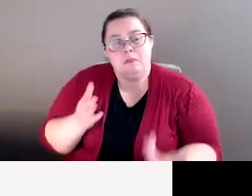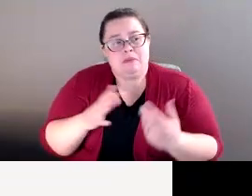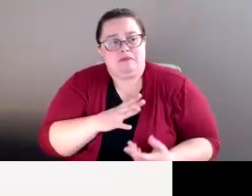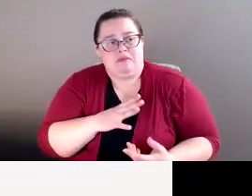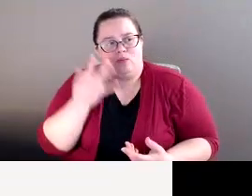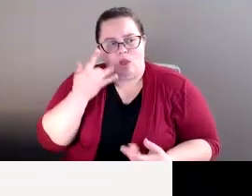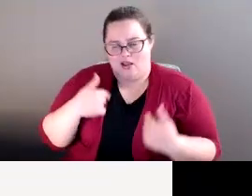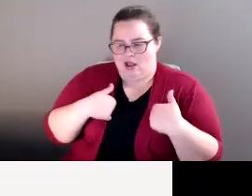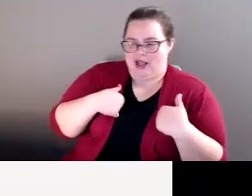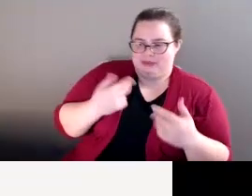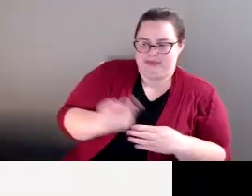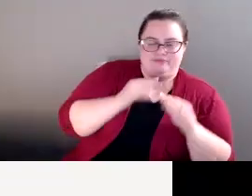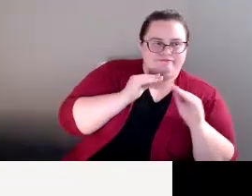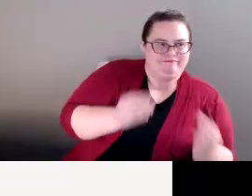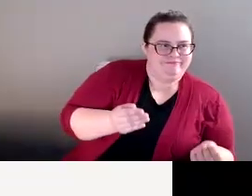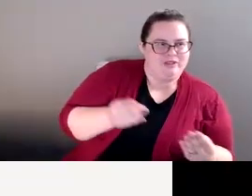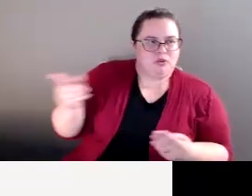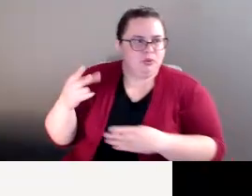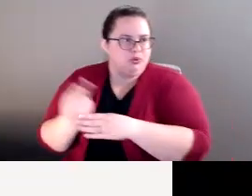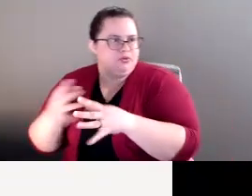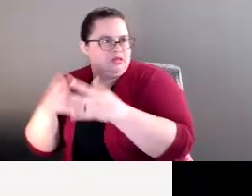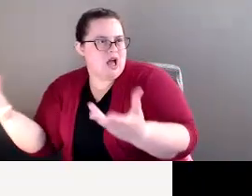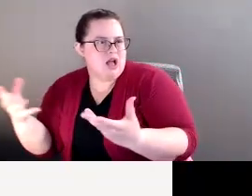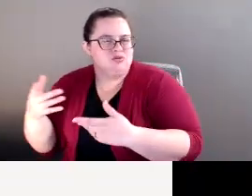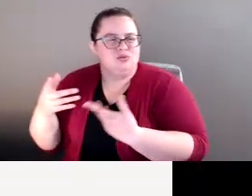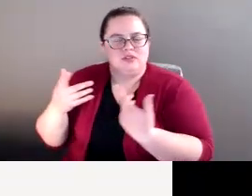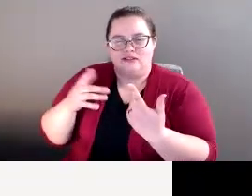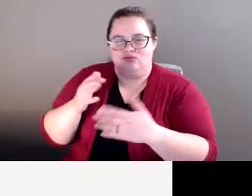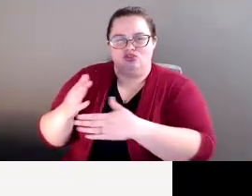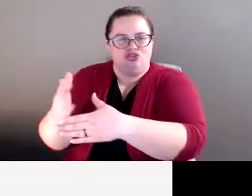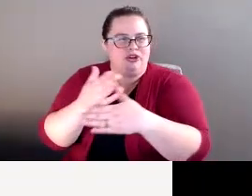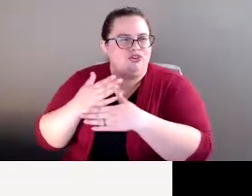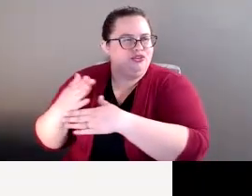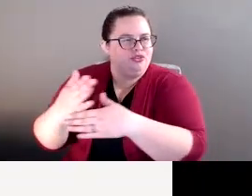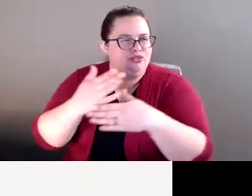And so you're using my share of it as well, too. And that's how they've been,